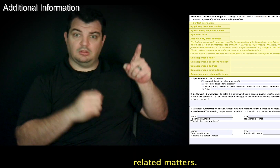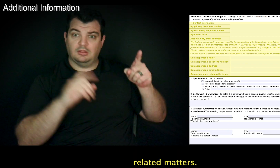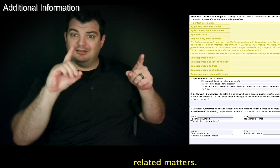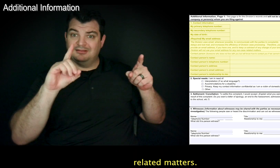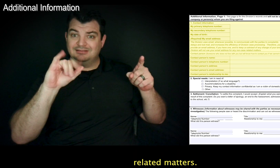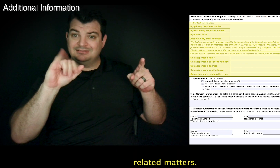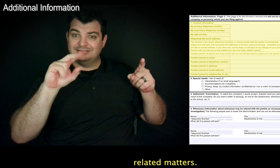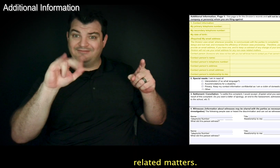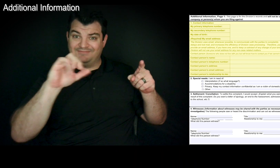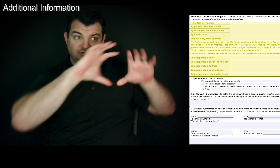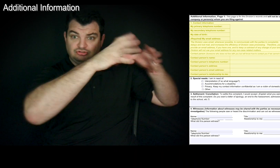related matters.